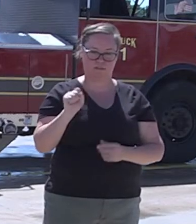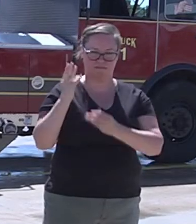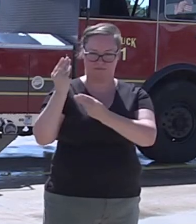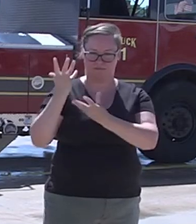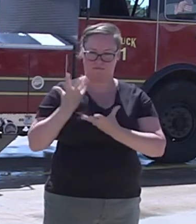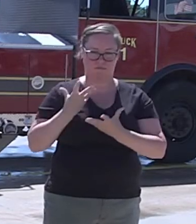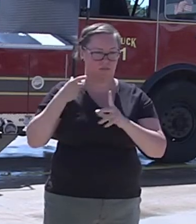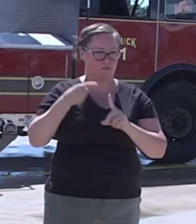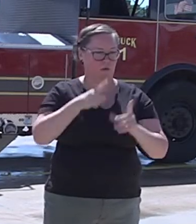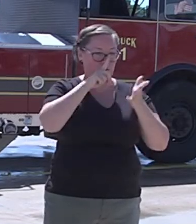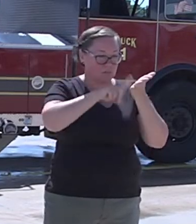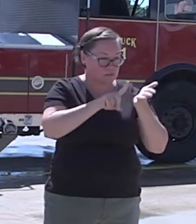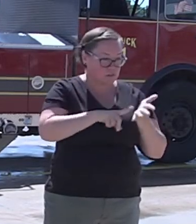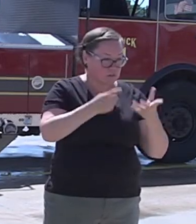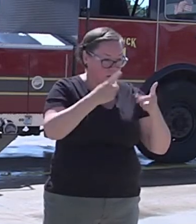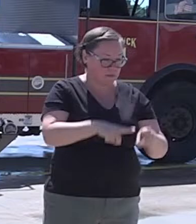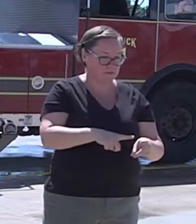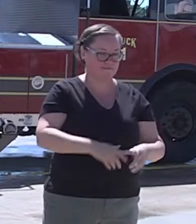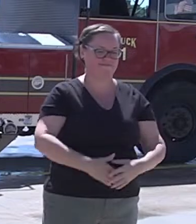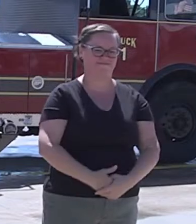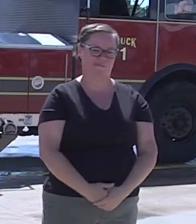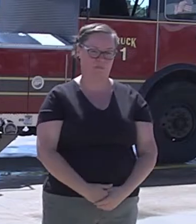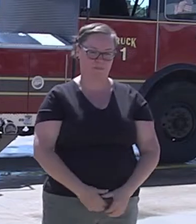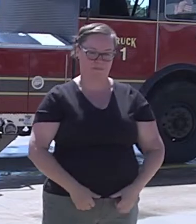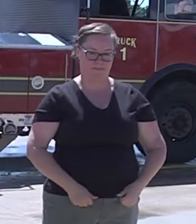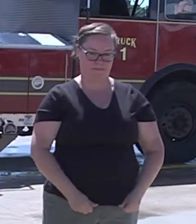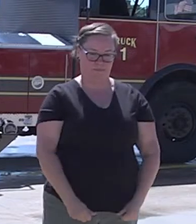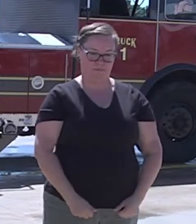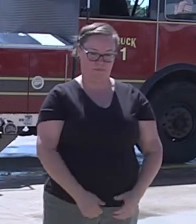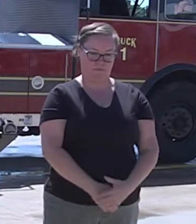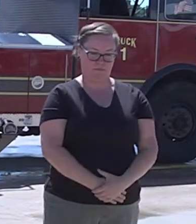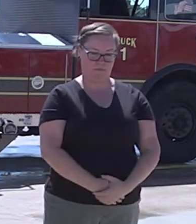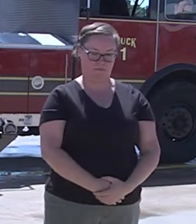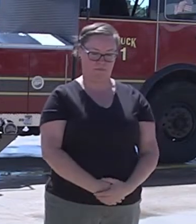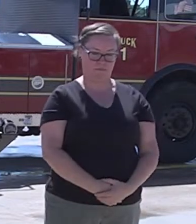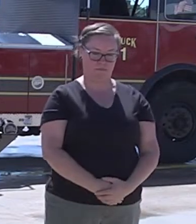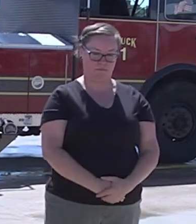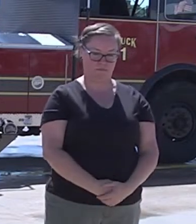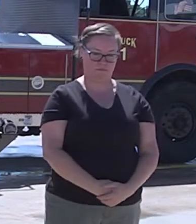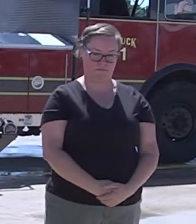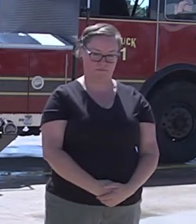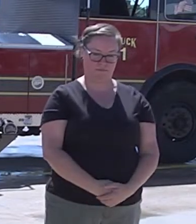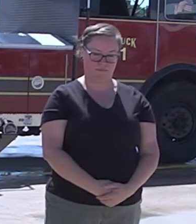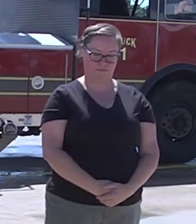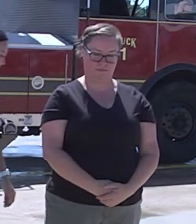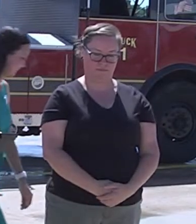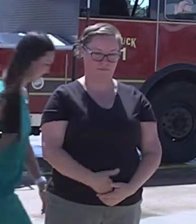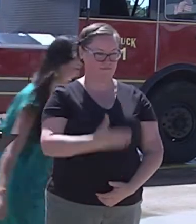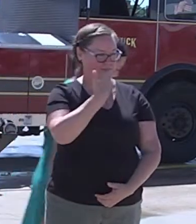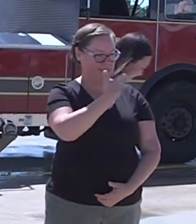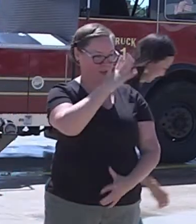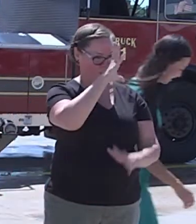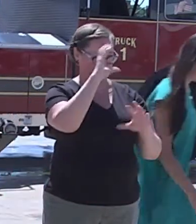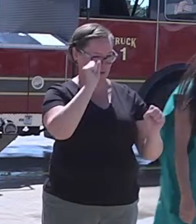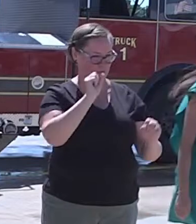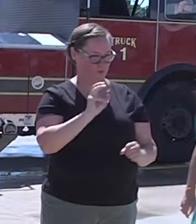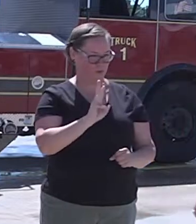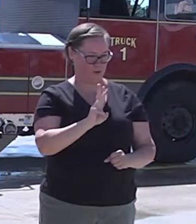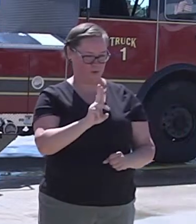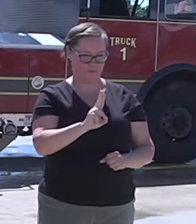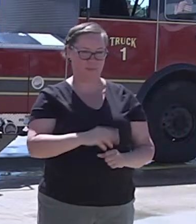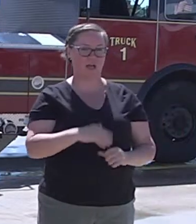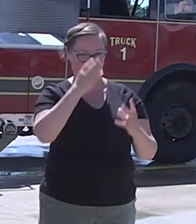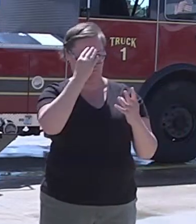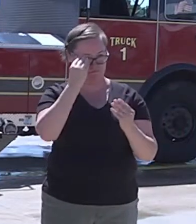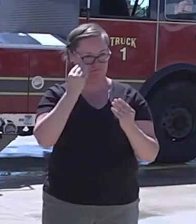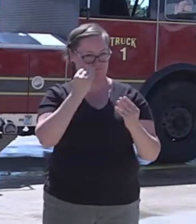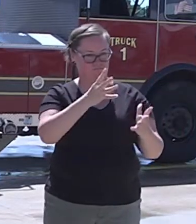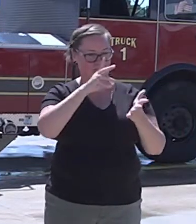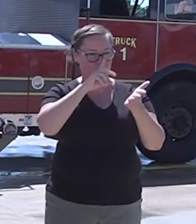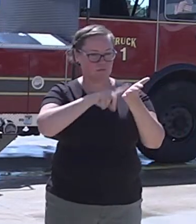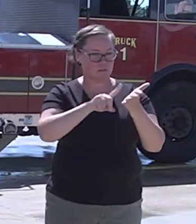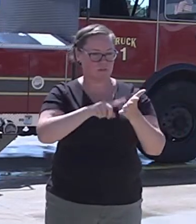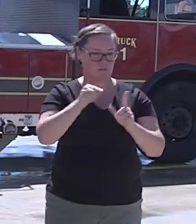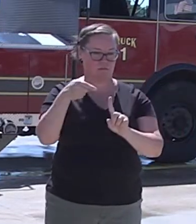investigation thank you mayor woo I'm here to provide an update into an illegal fireworks